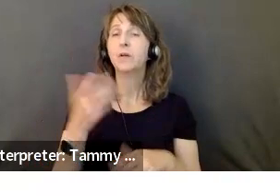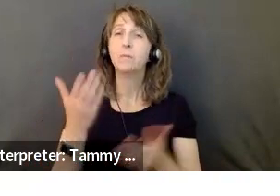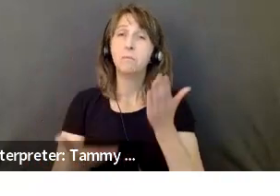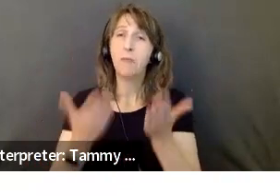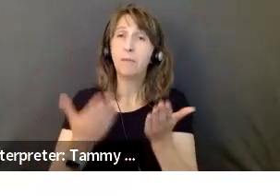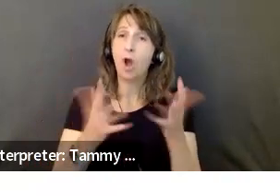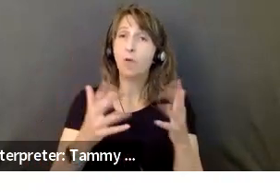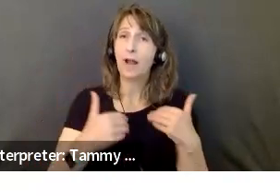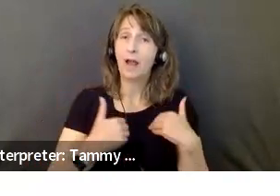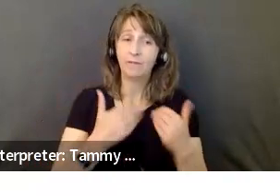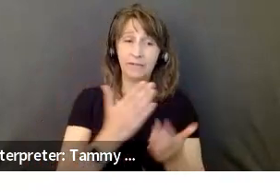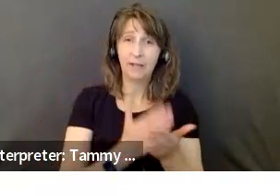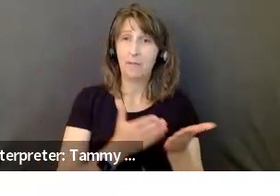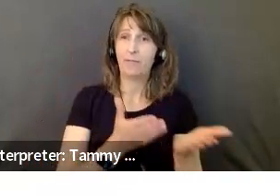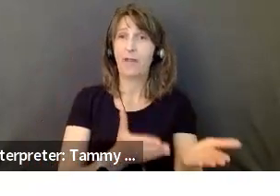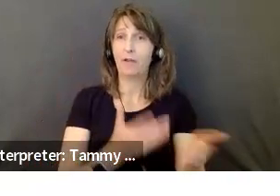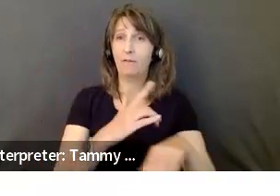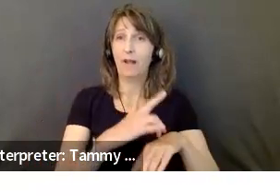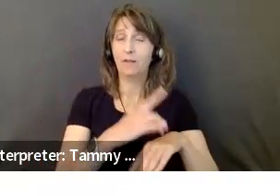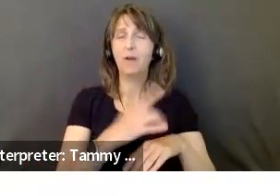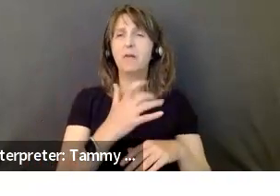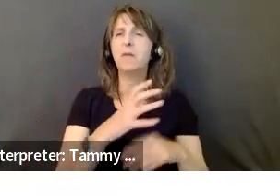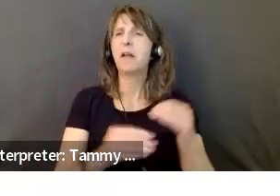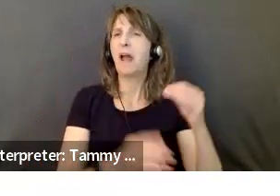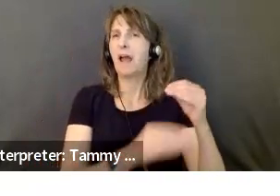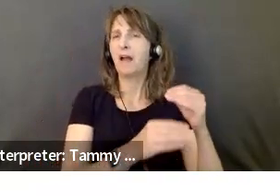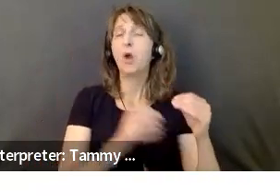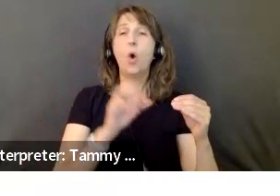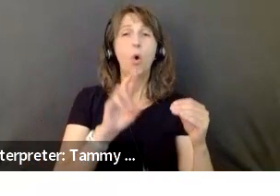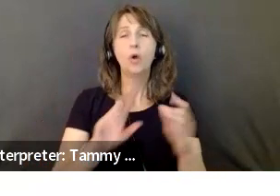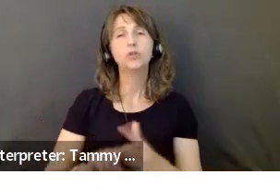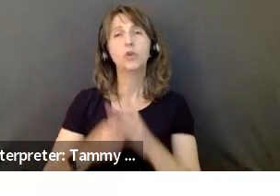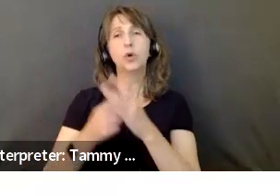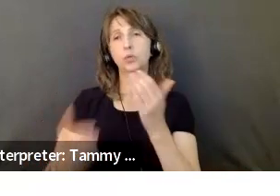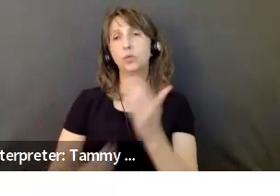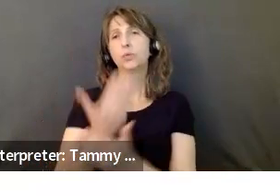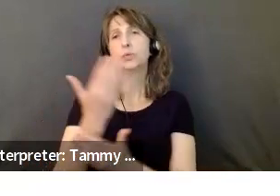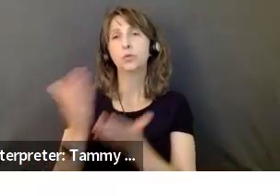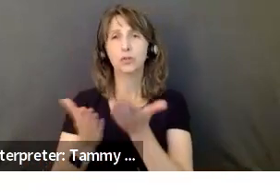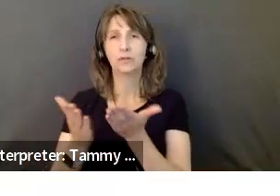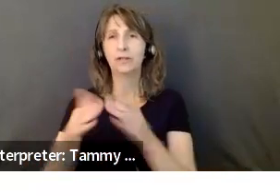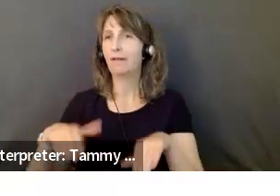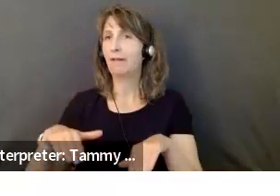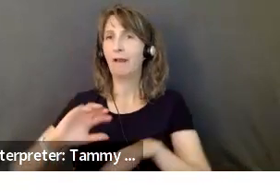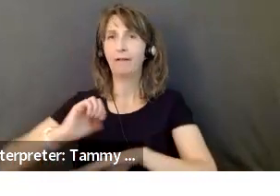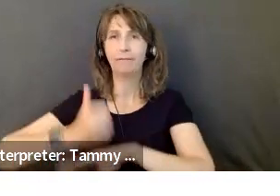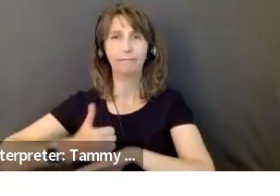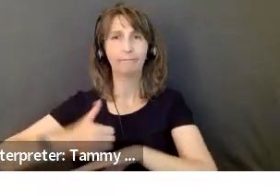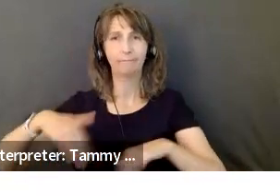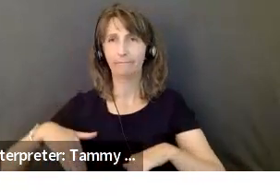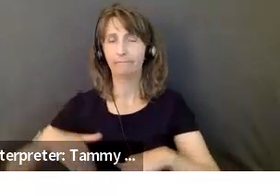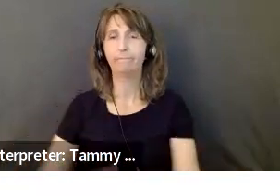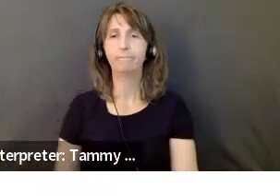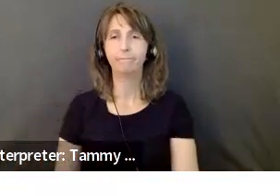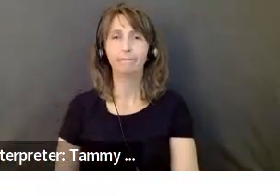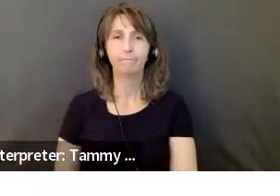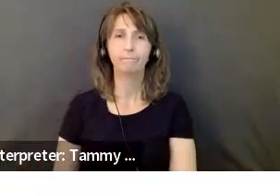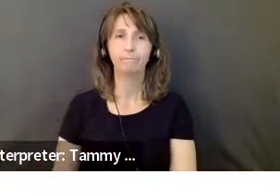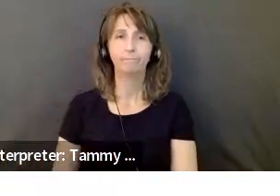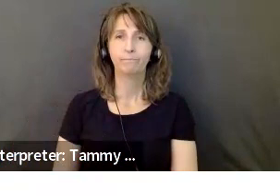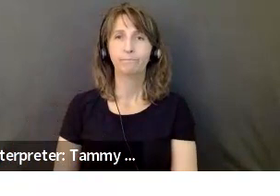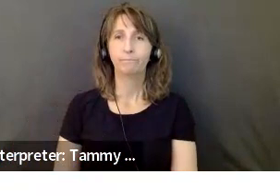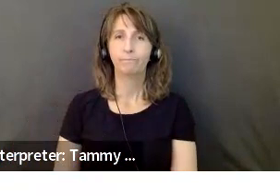Or look at bringing new services on board that we haven't had in the past.